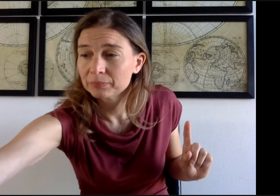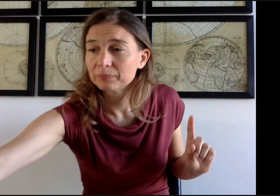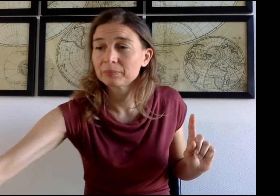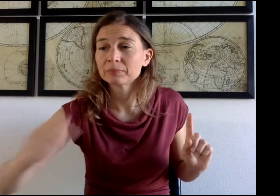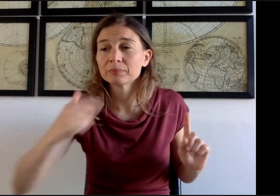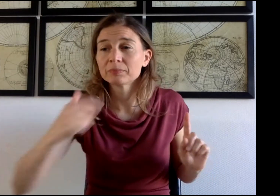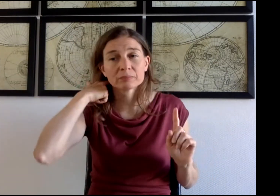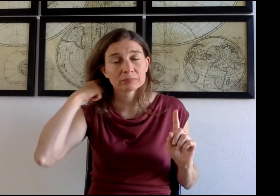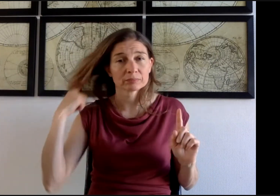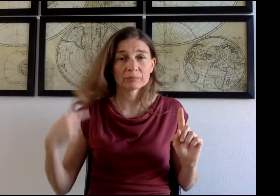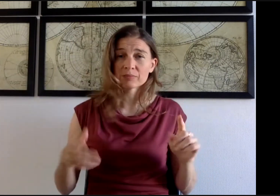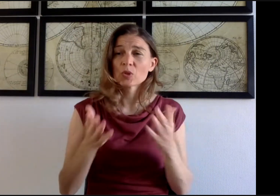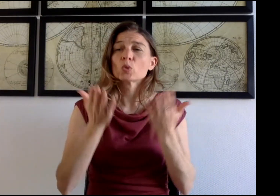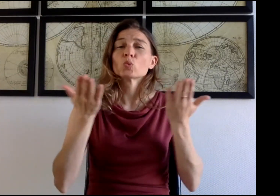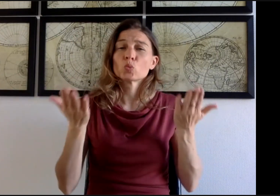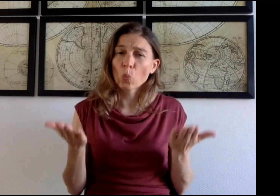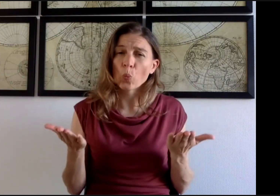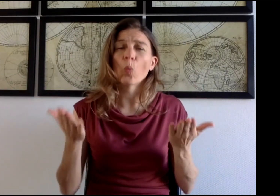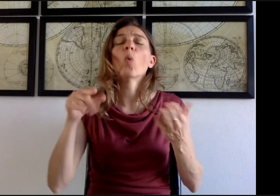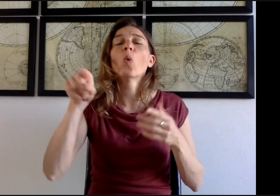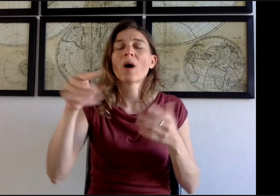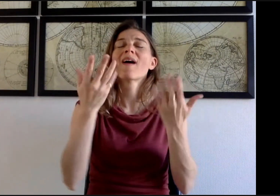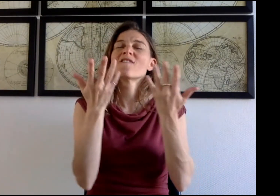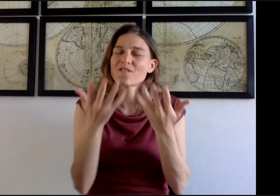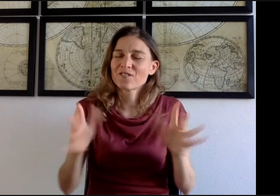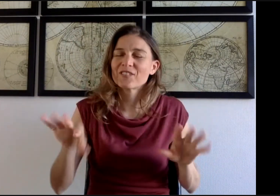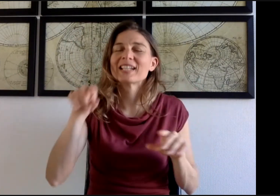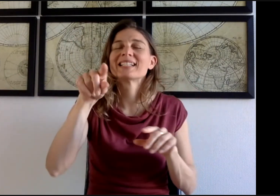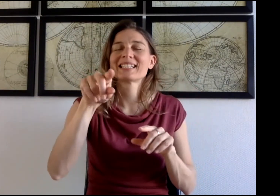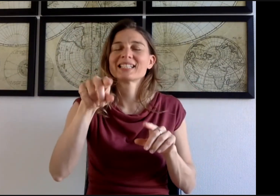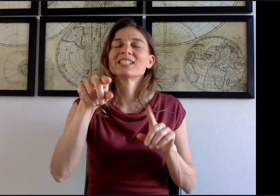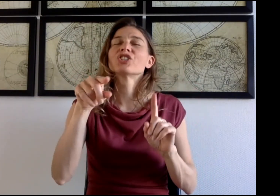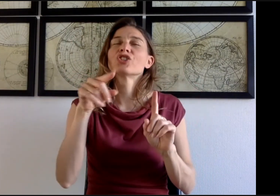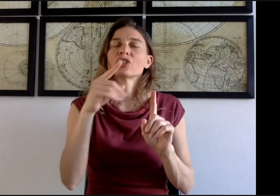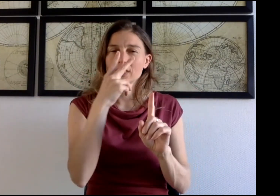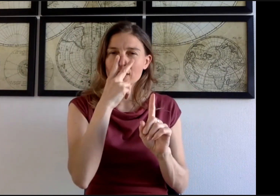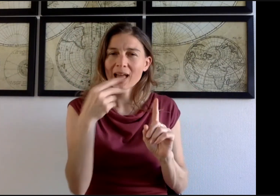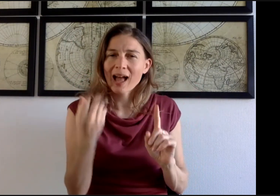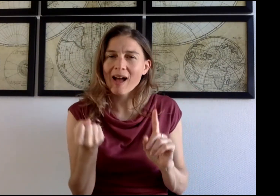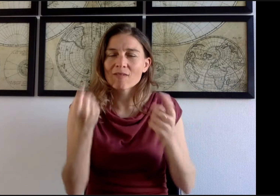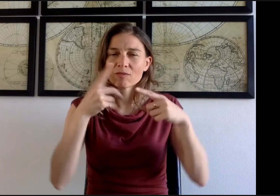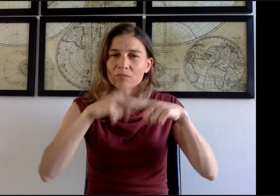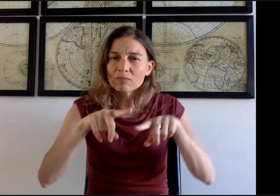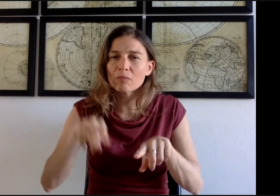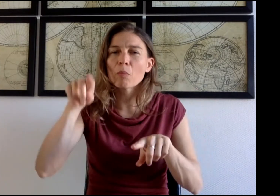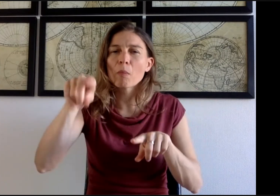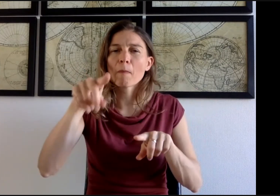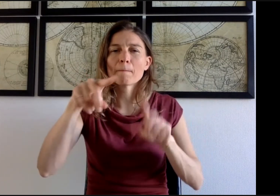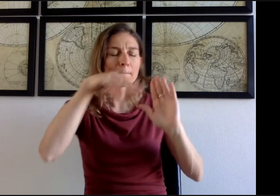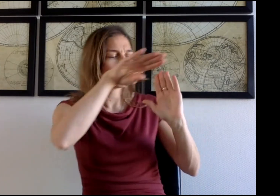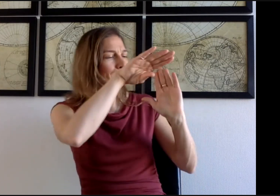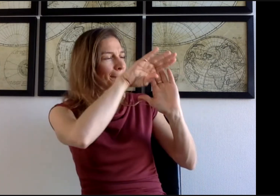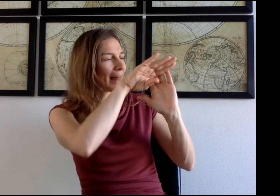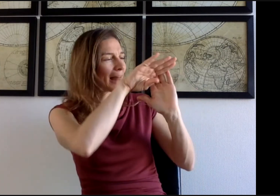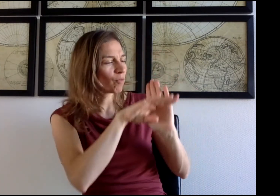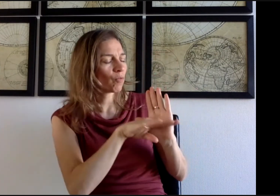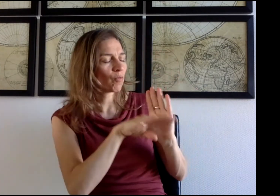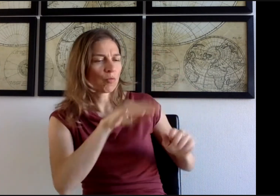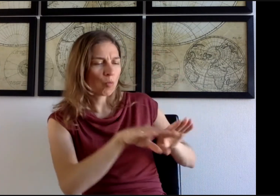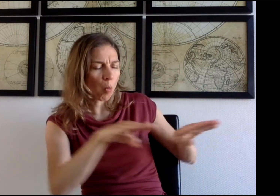They've launched online educational platforms which aren't accessible